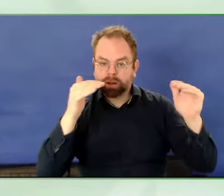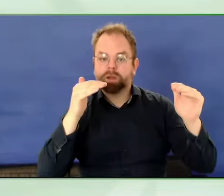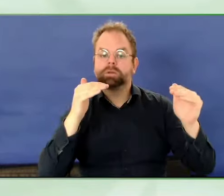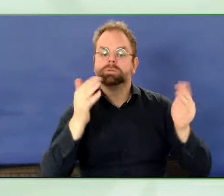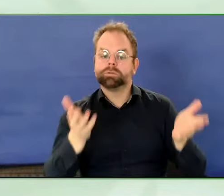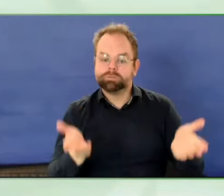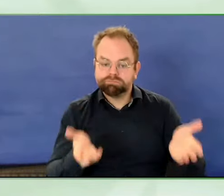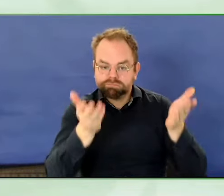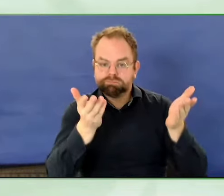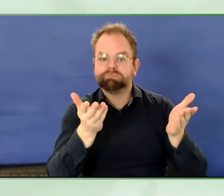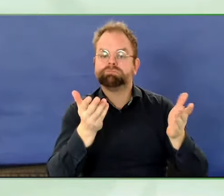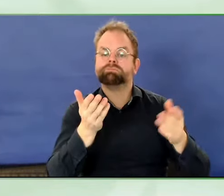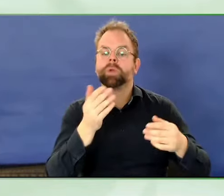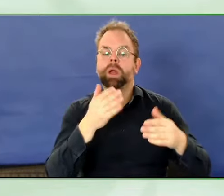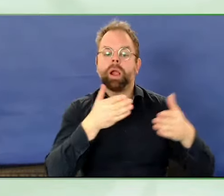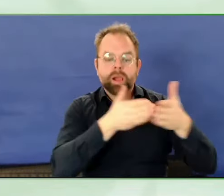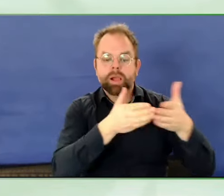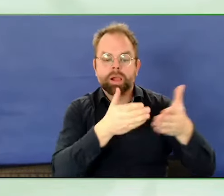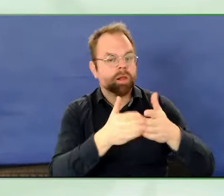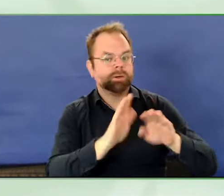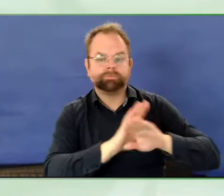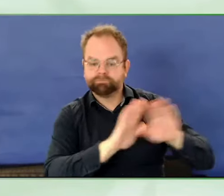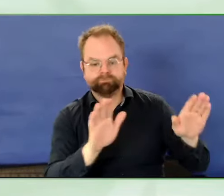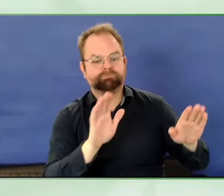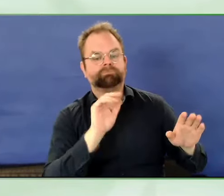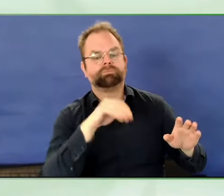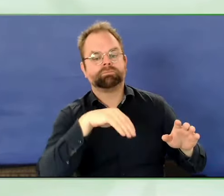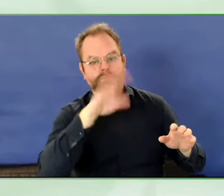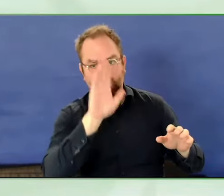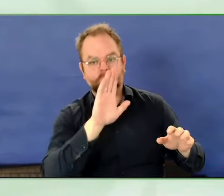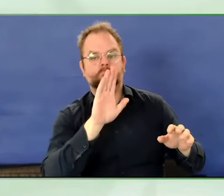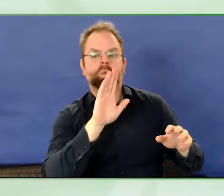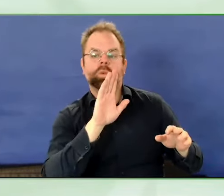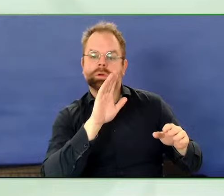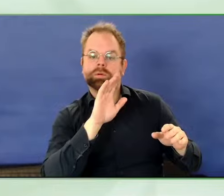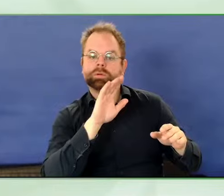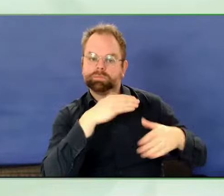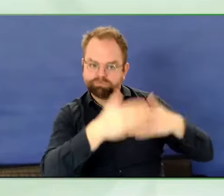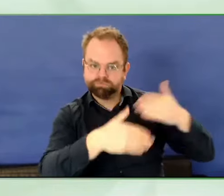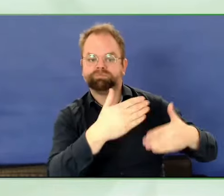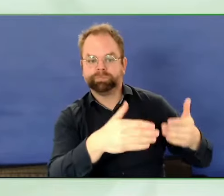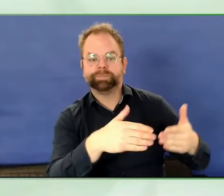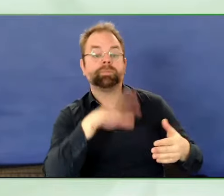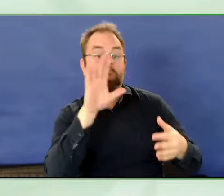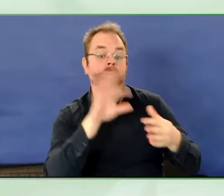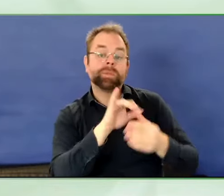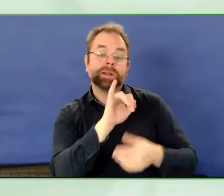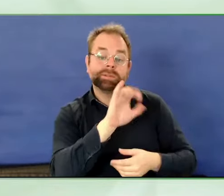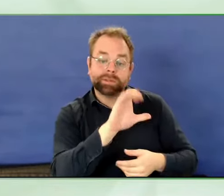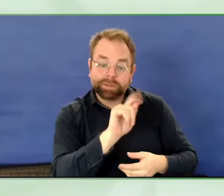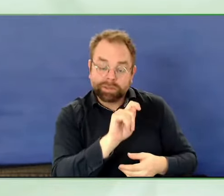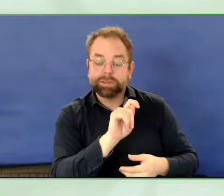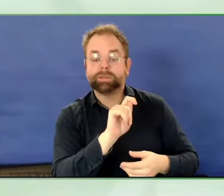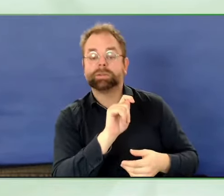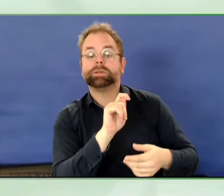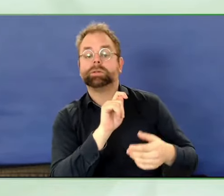I think I'm going to lead the question is, if you don't mind. I've had the privilege of working with you for a while, and knowing you for a while.